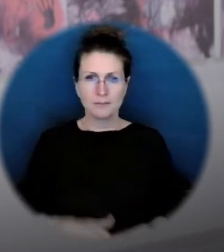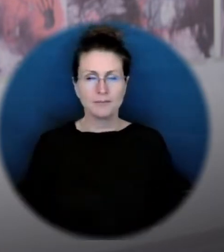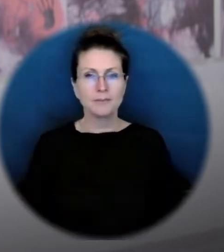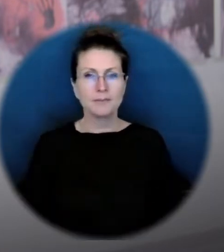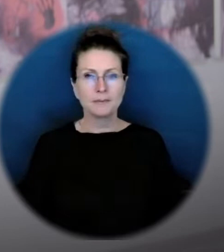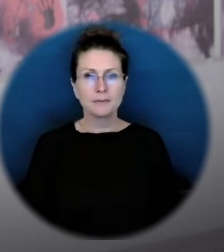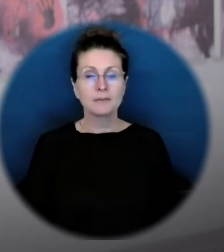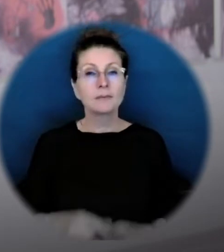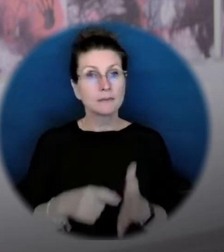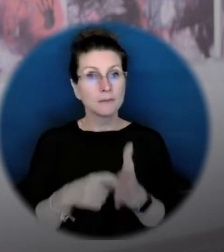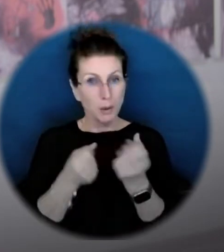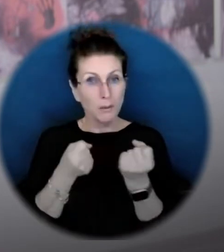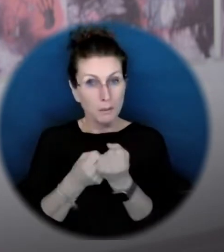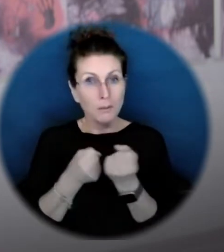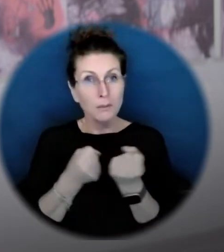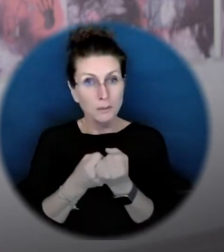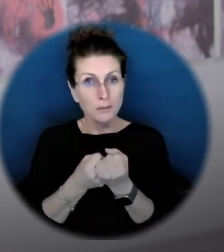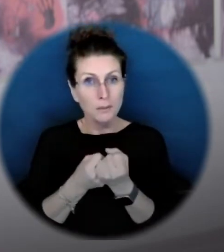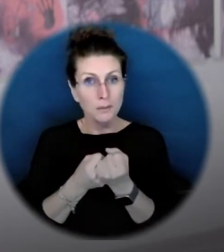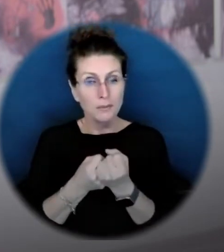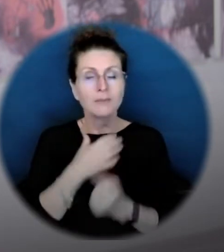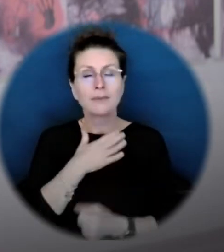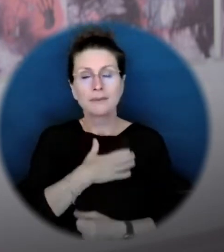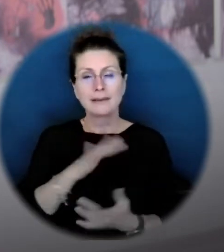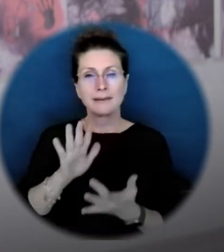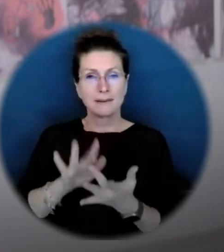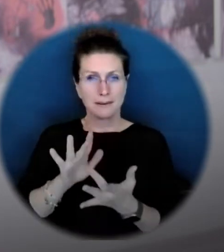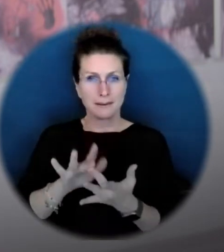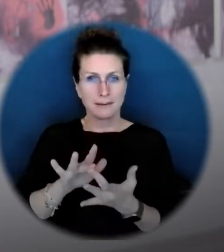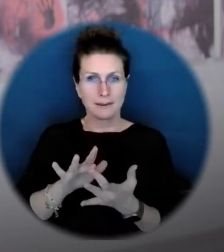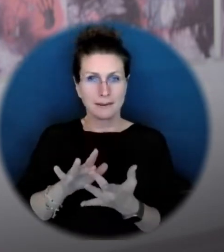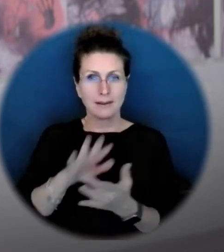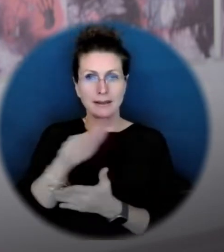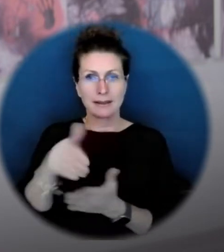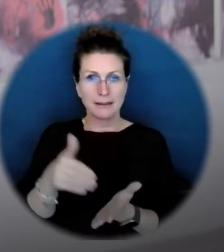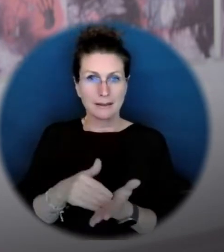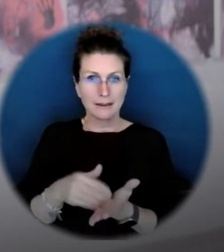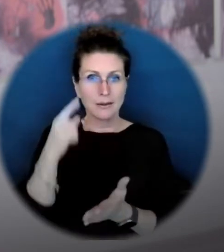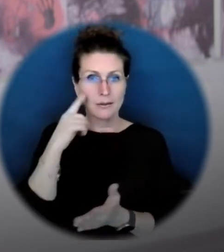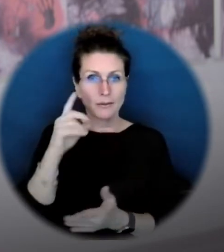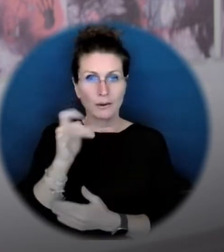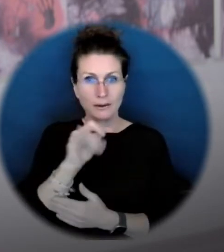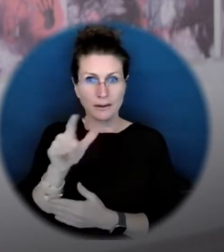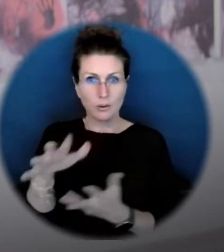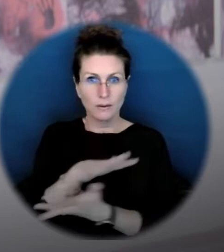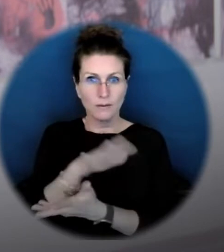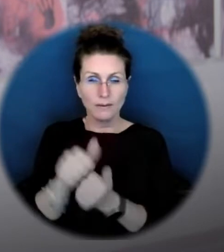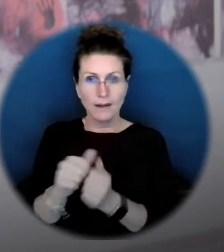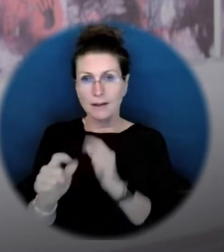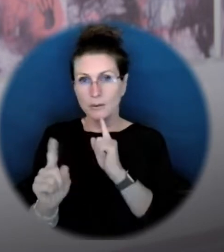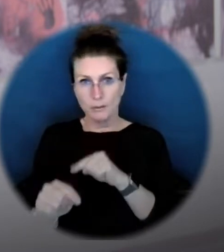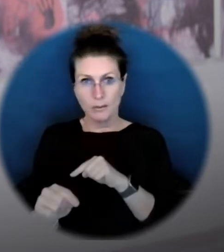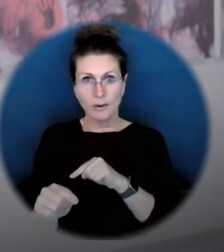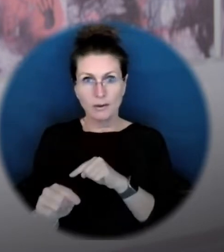If you require support, please contact the Center for Sexual Violence Response,